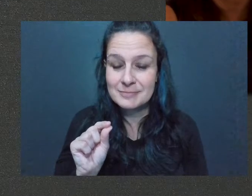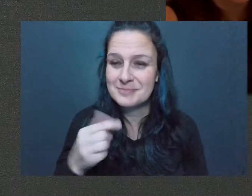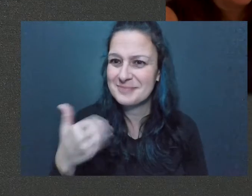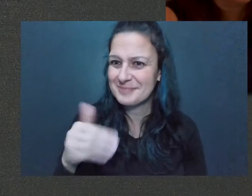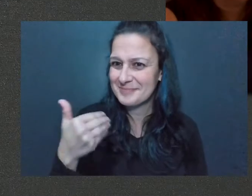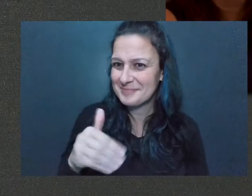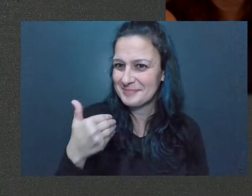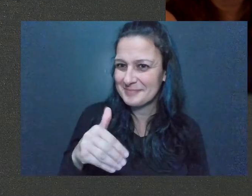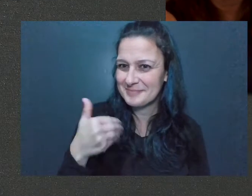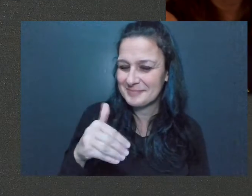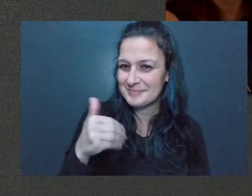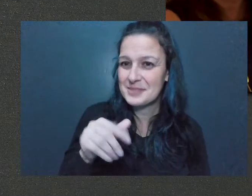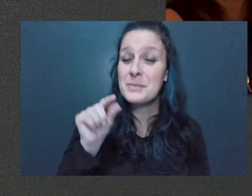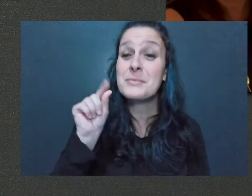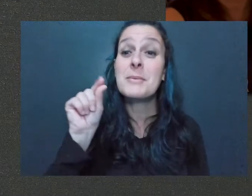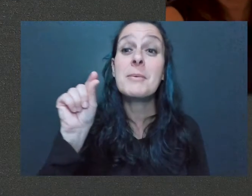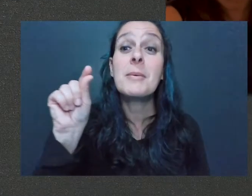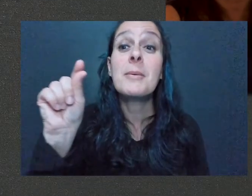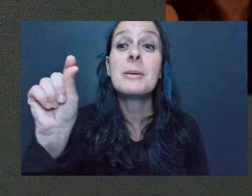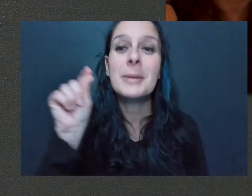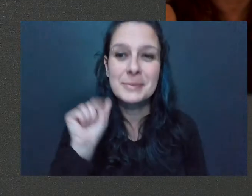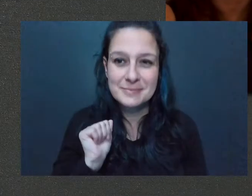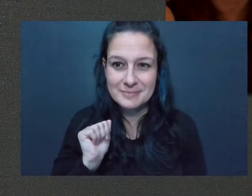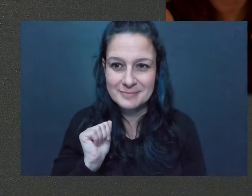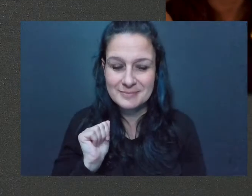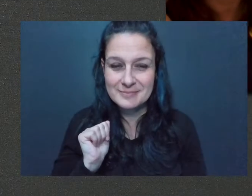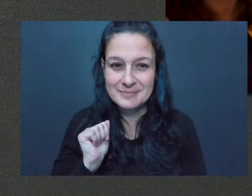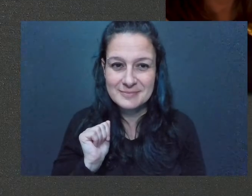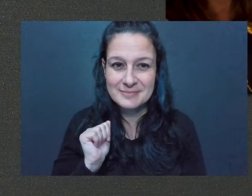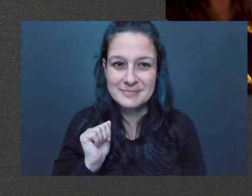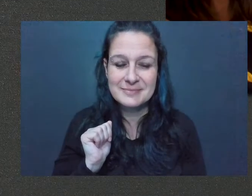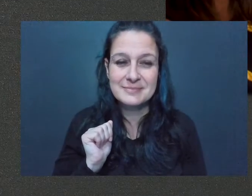Wow. [robin chirping]